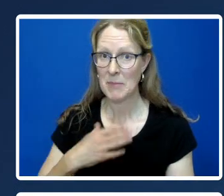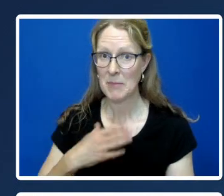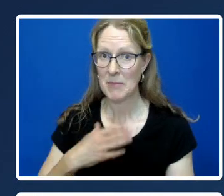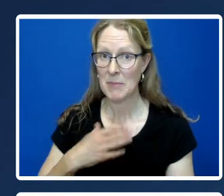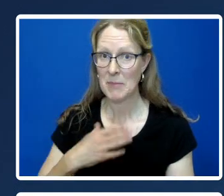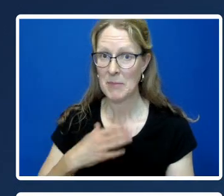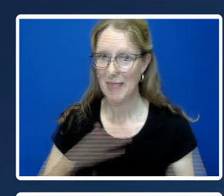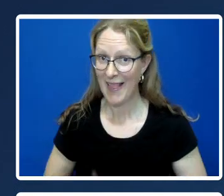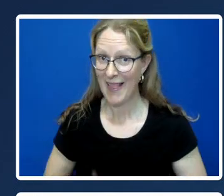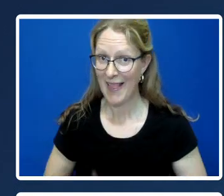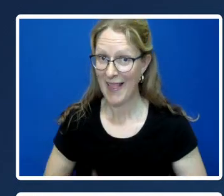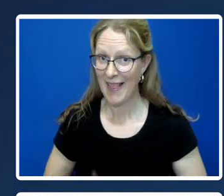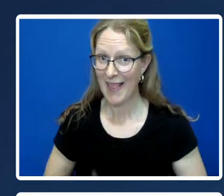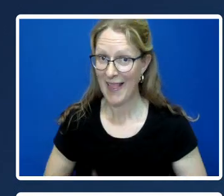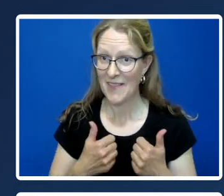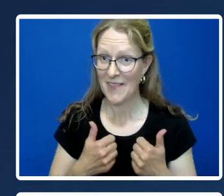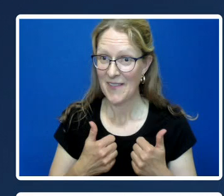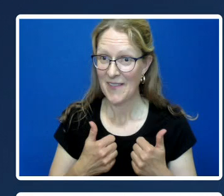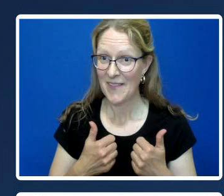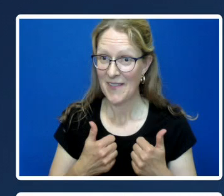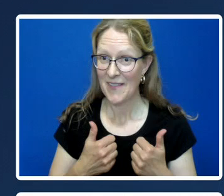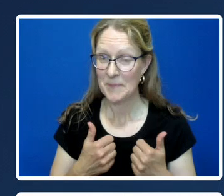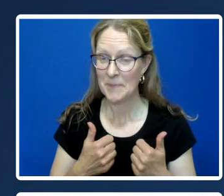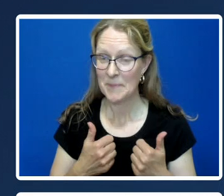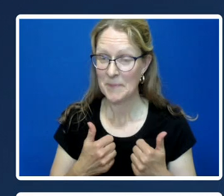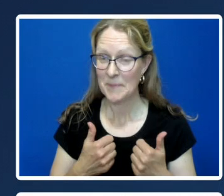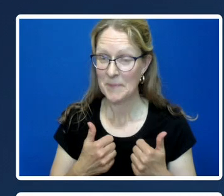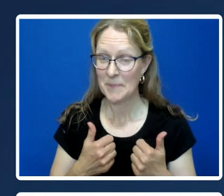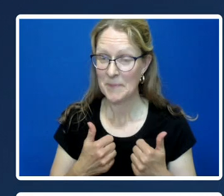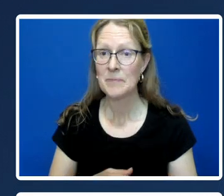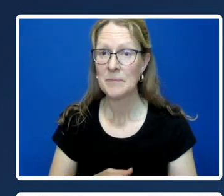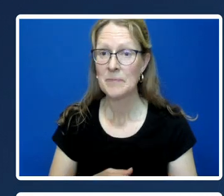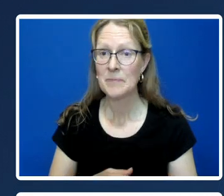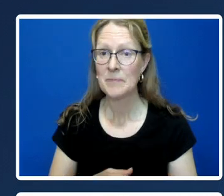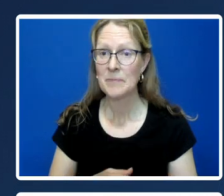Who you see in the audience there were folks who were involved in the presentation,